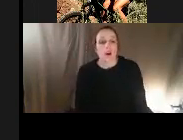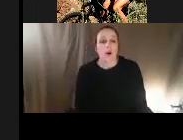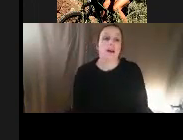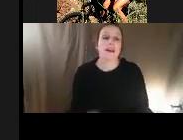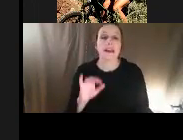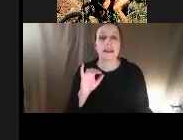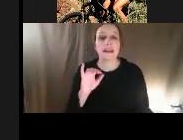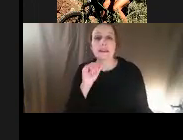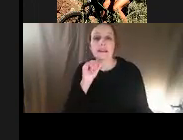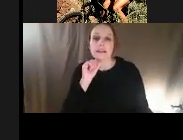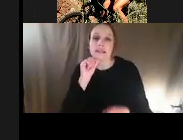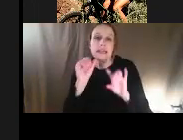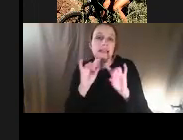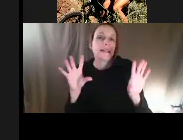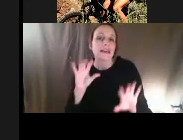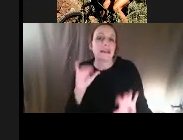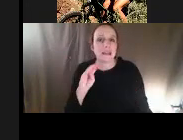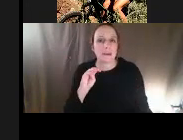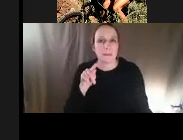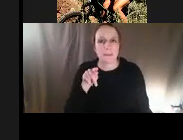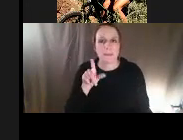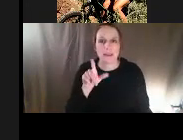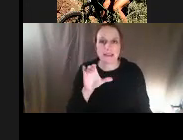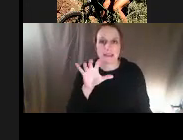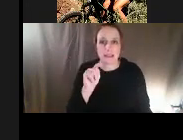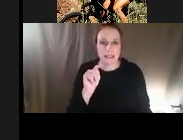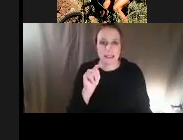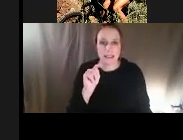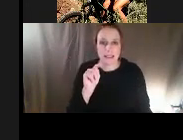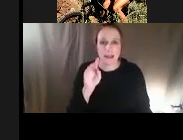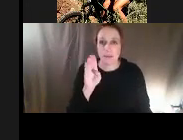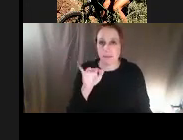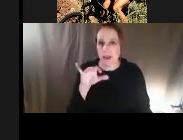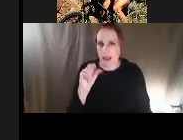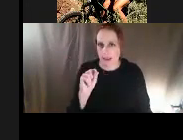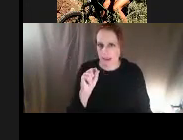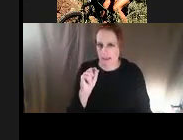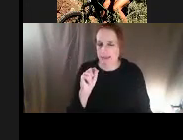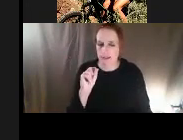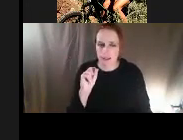any of the tests. Harvard has an implicit bias test once you get this, the link is there.